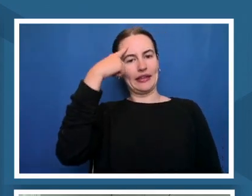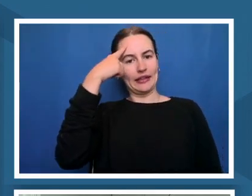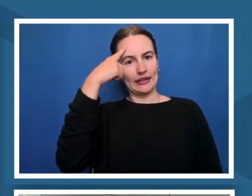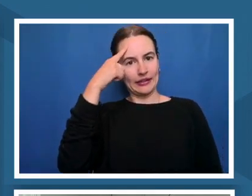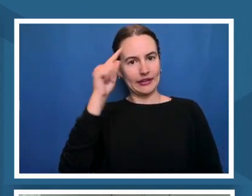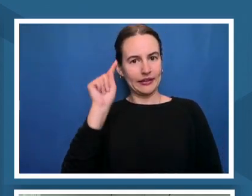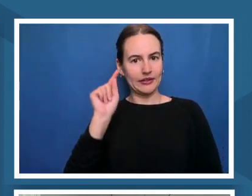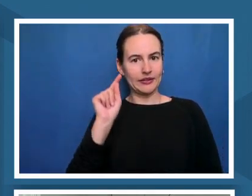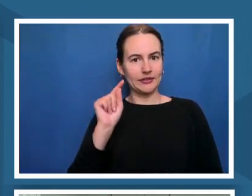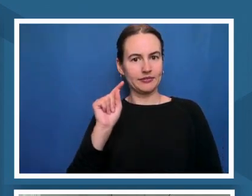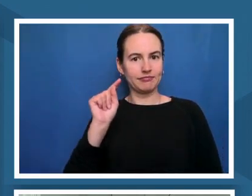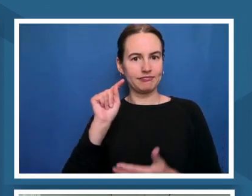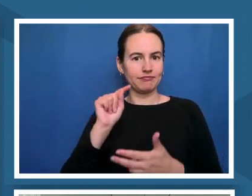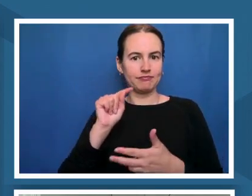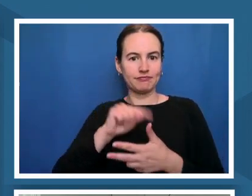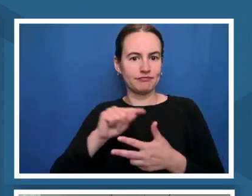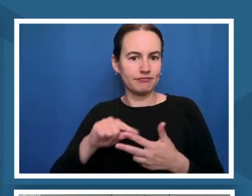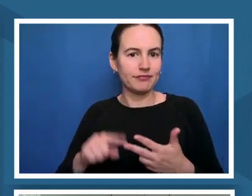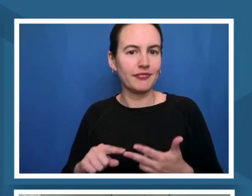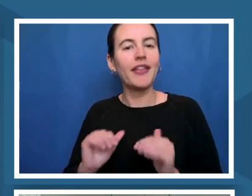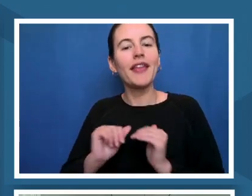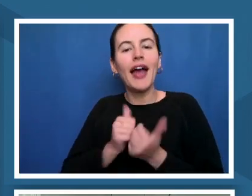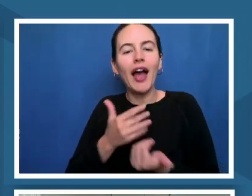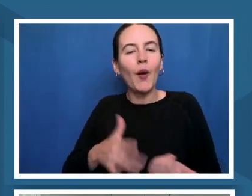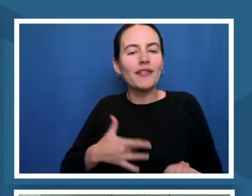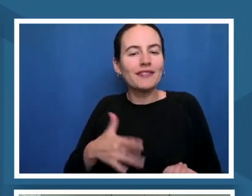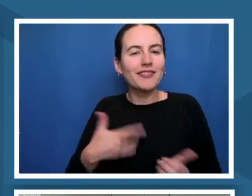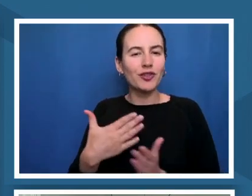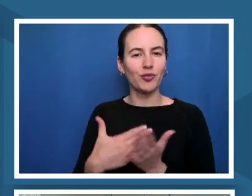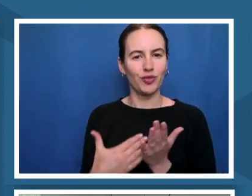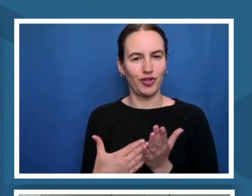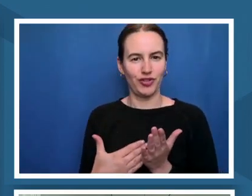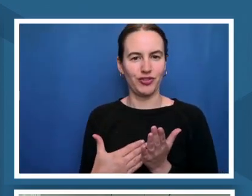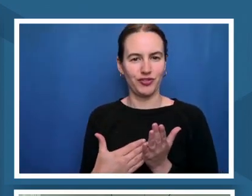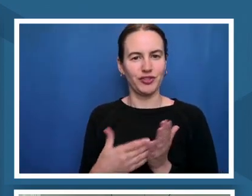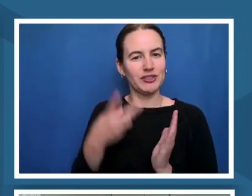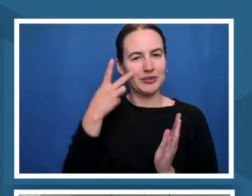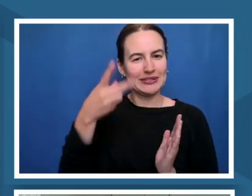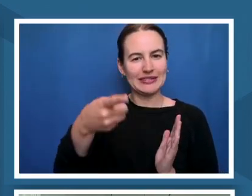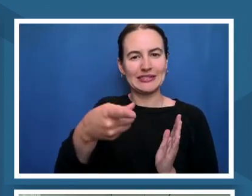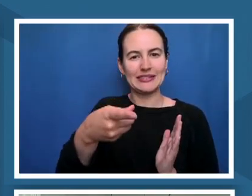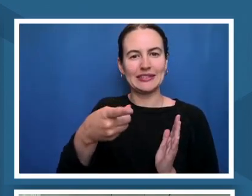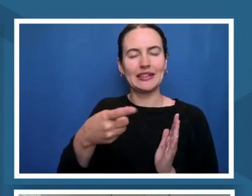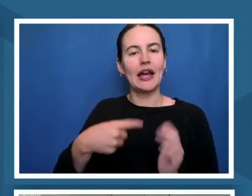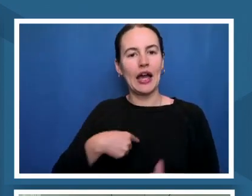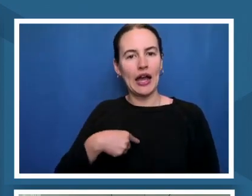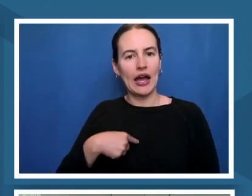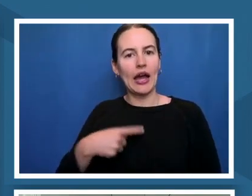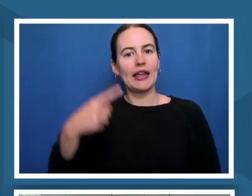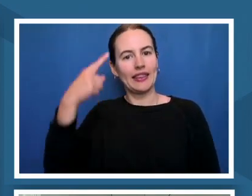make me feel part so the sentence stem that you see on the screen is i think